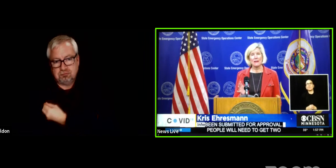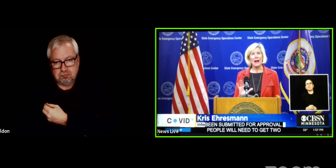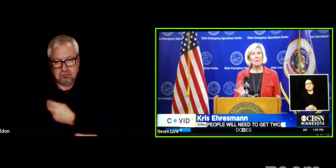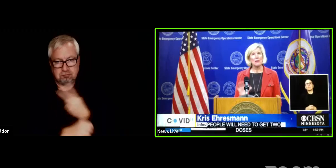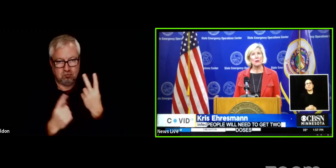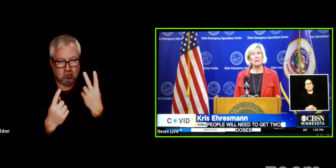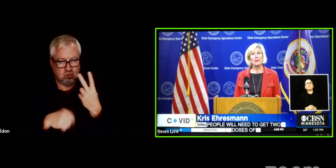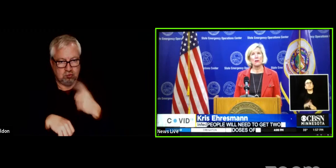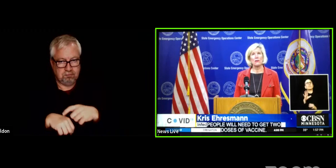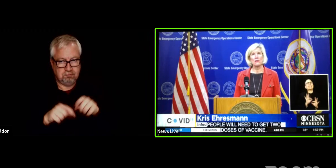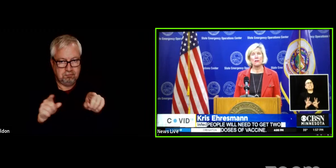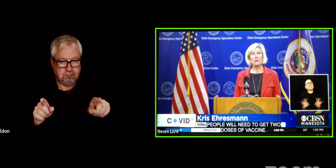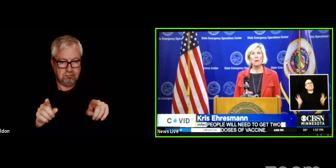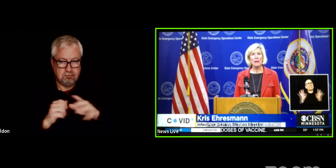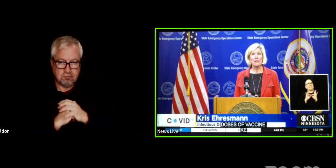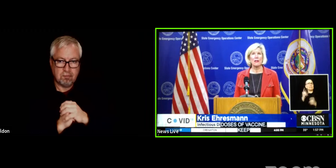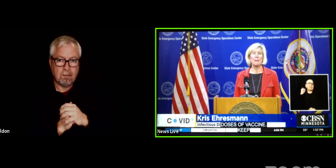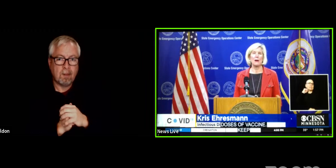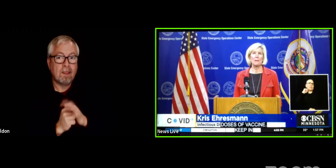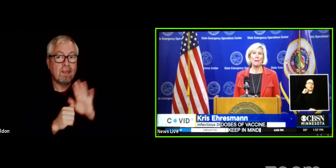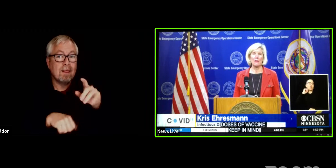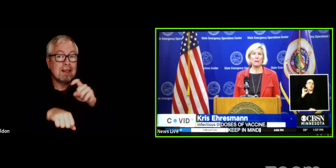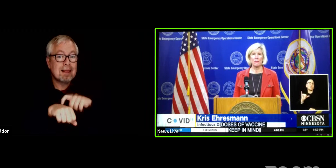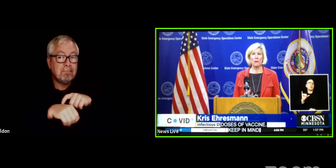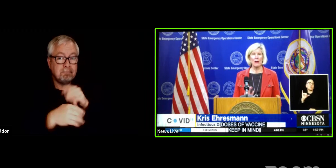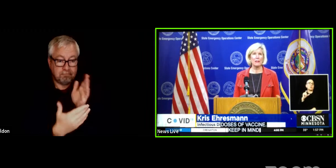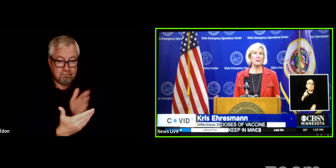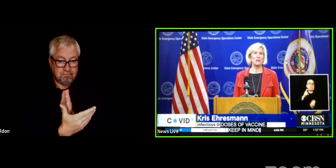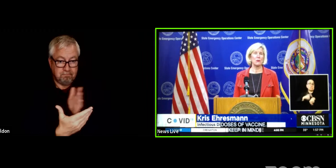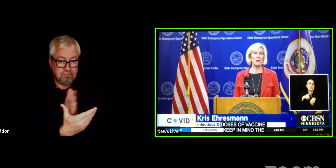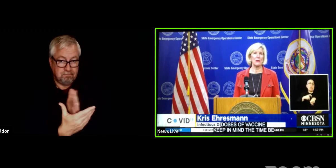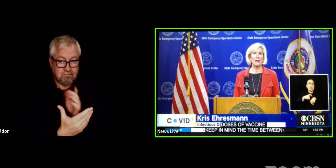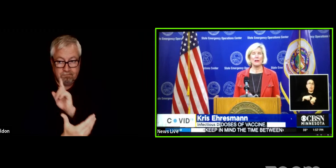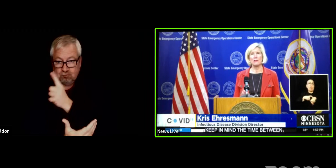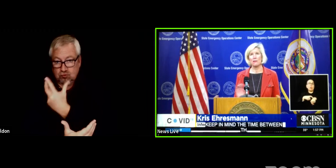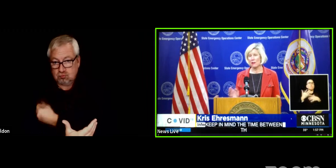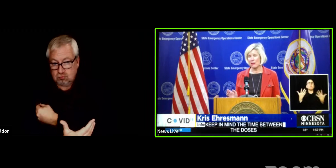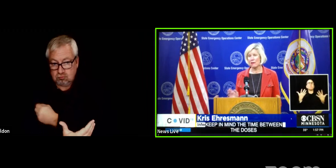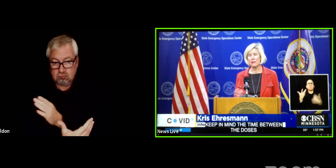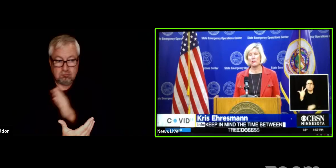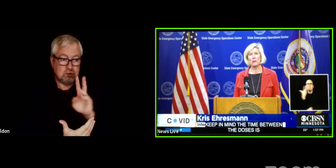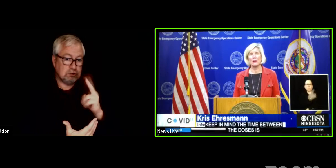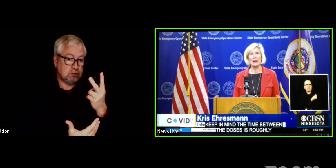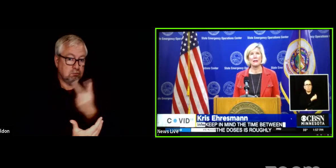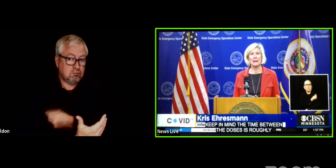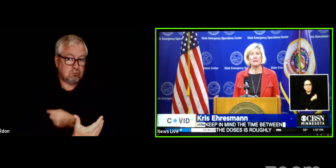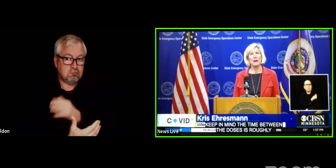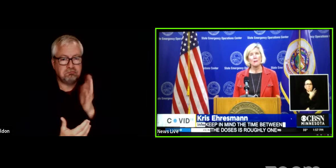TIME BETWEEN THE DOSES IS ROUGHLY ABOUT A MONTH. FOR ONE IT'S 21 DAYS, FOR THE OTHER IT'S 28 DAYS